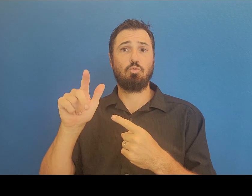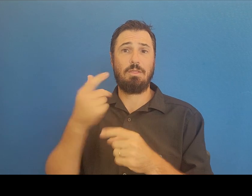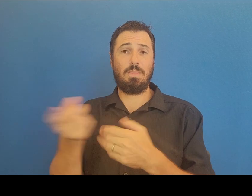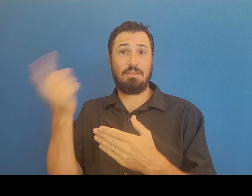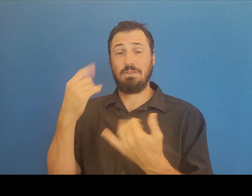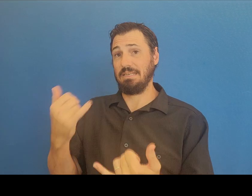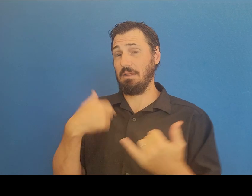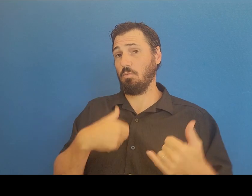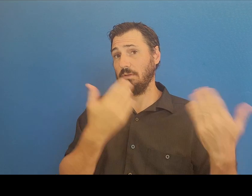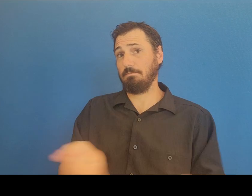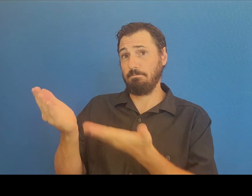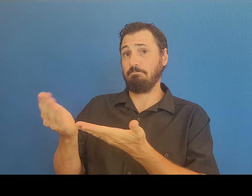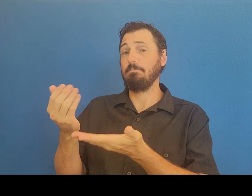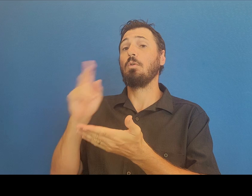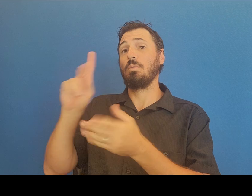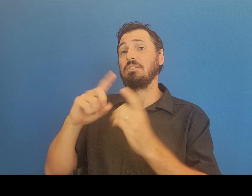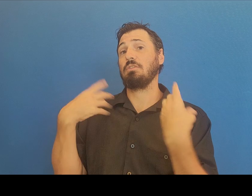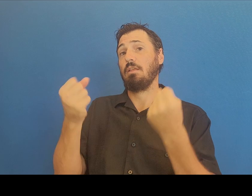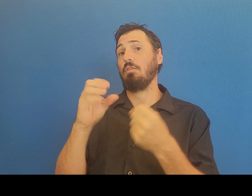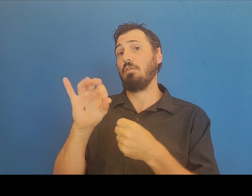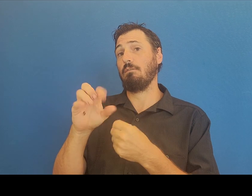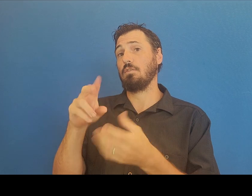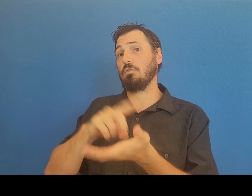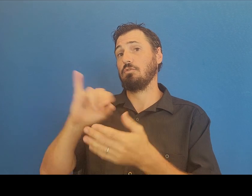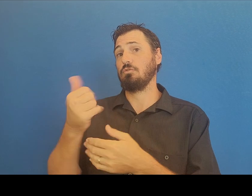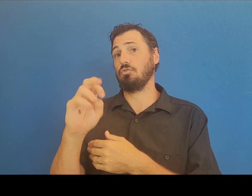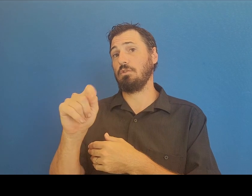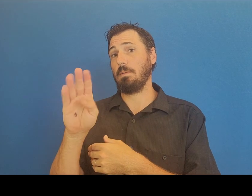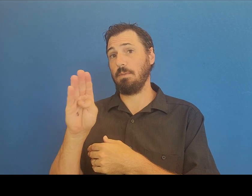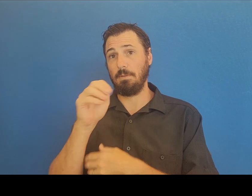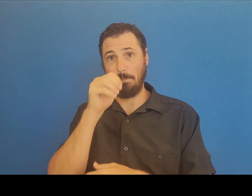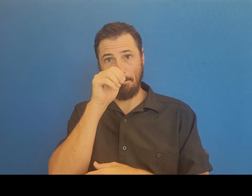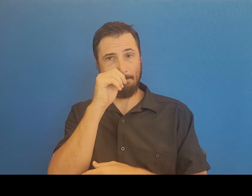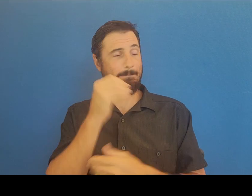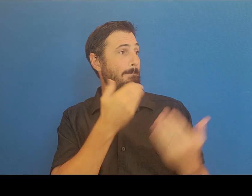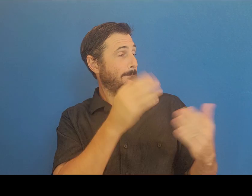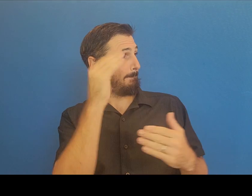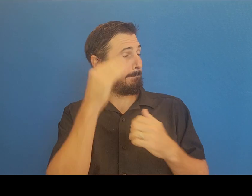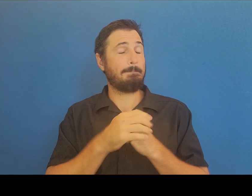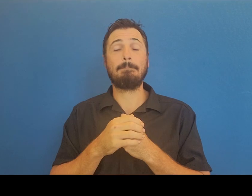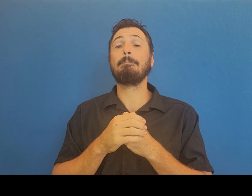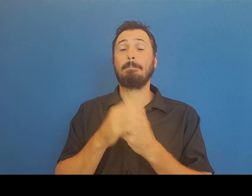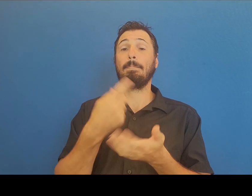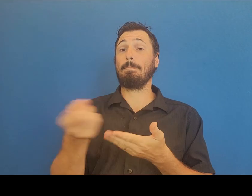For more, we turn to Kaua‘i District Health Officer Dr. Janet Berreman Thanks Mayor